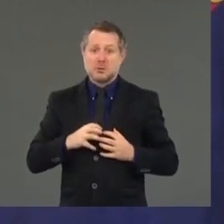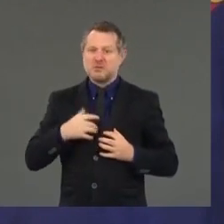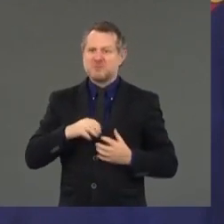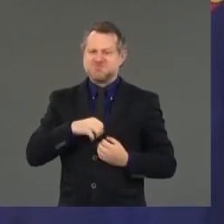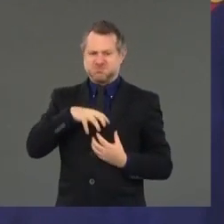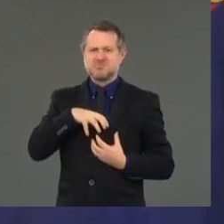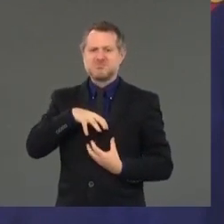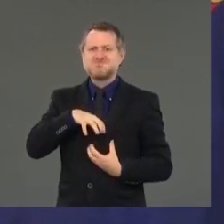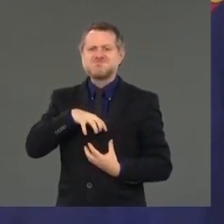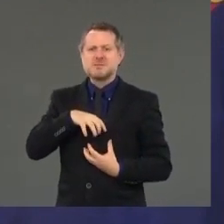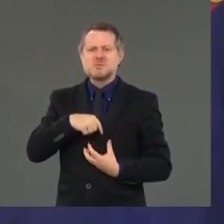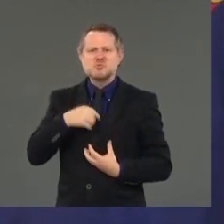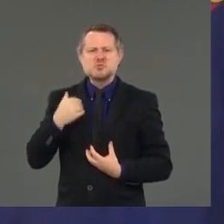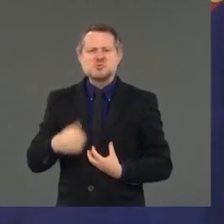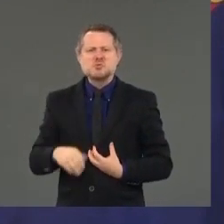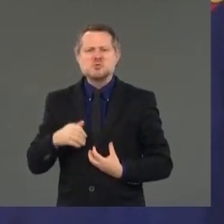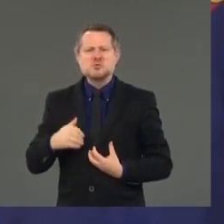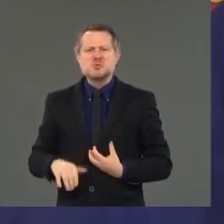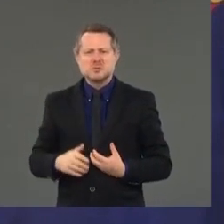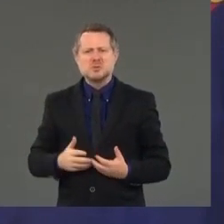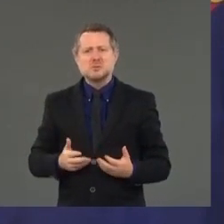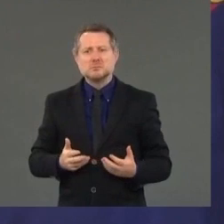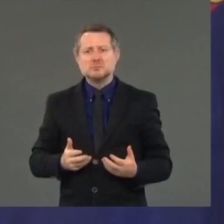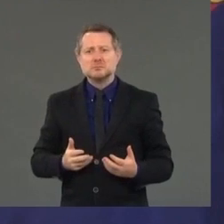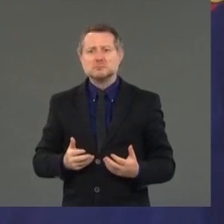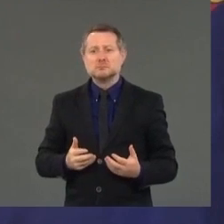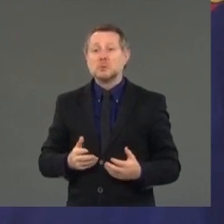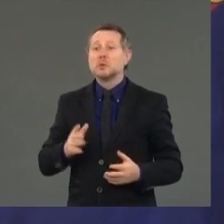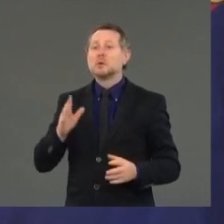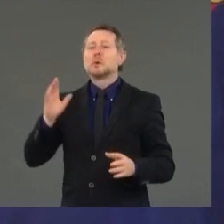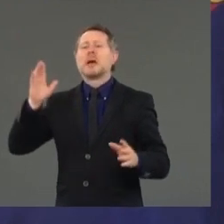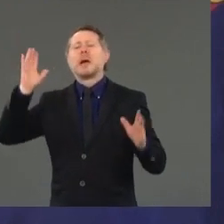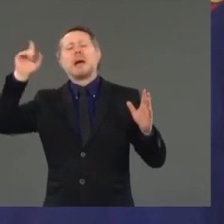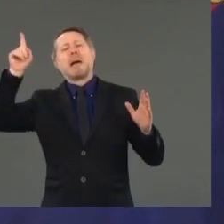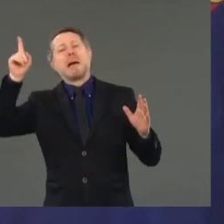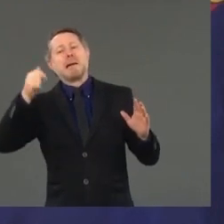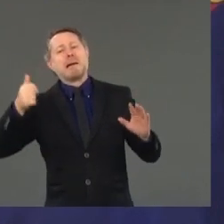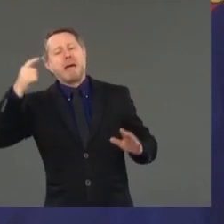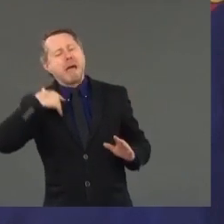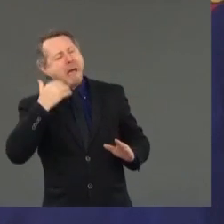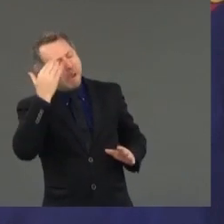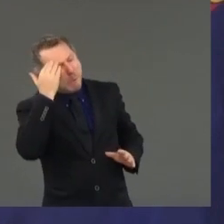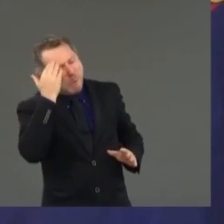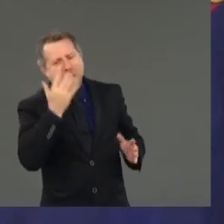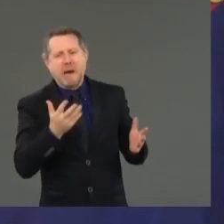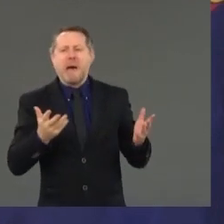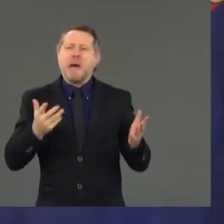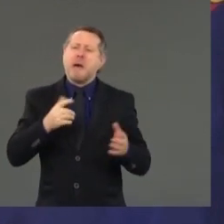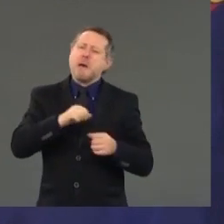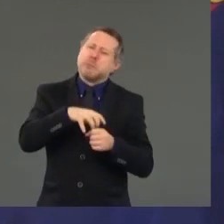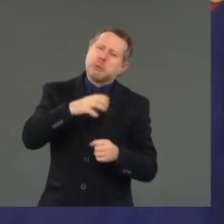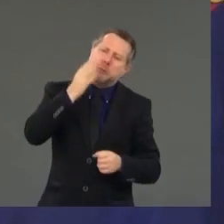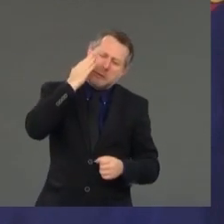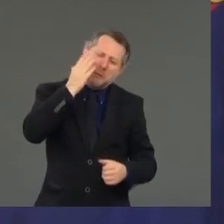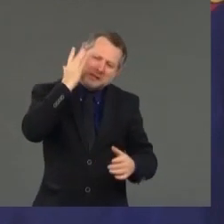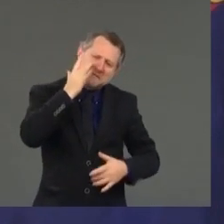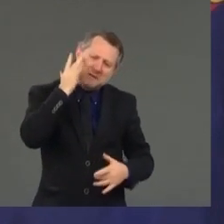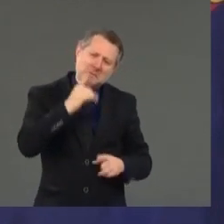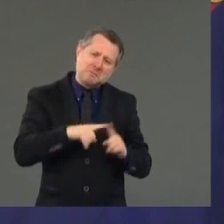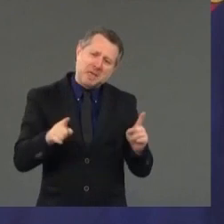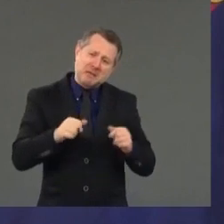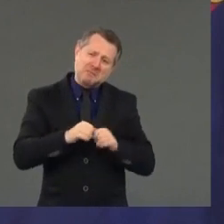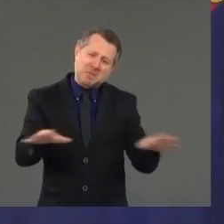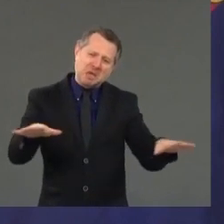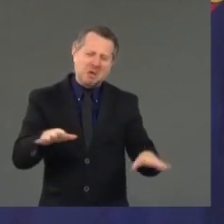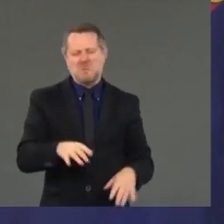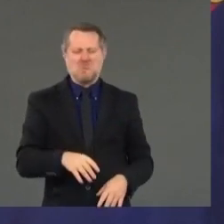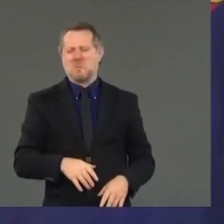BECAUSE IT INFLAMES THE HEART.